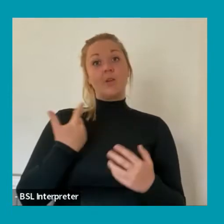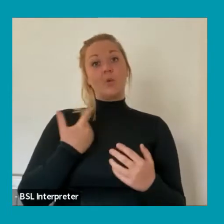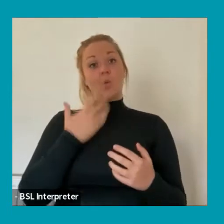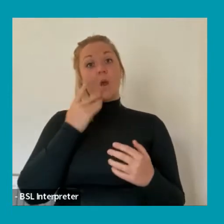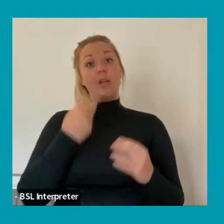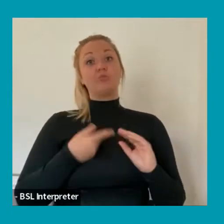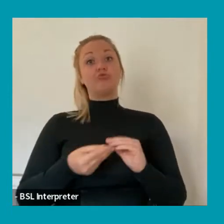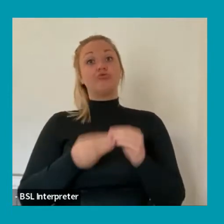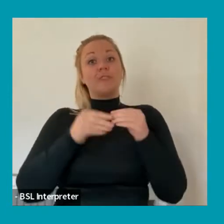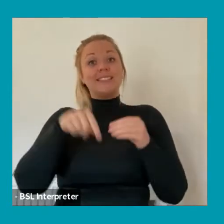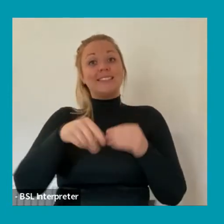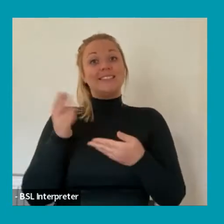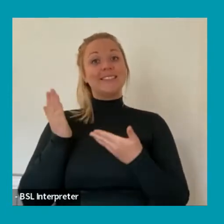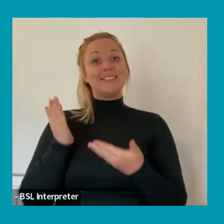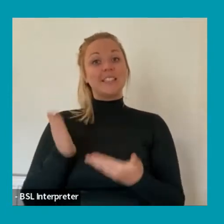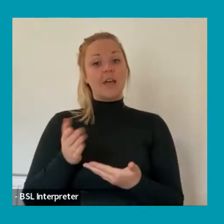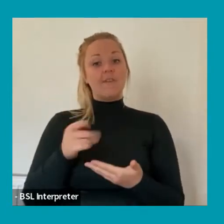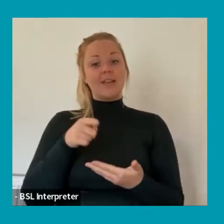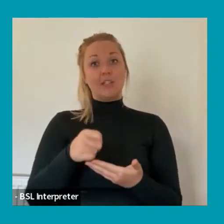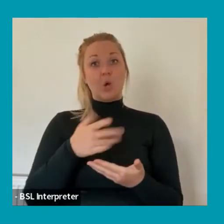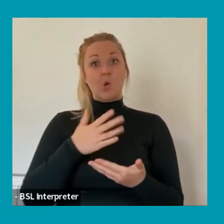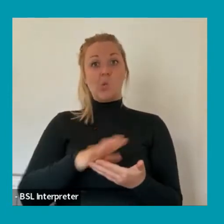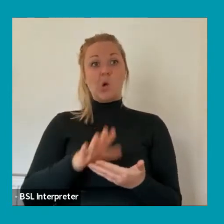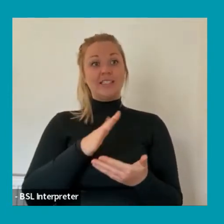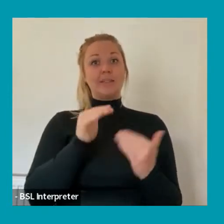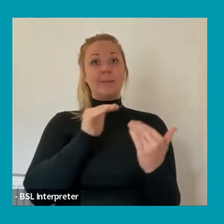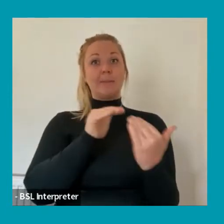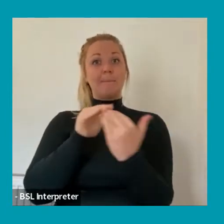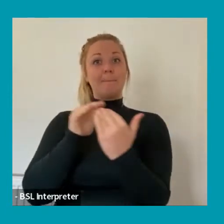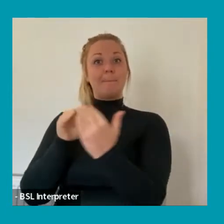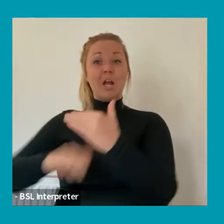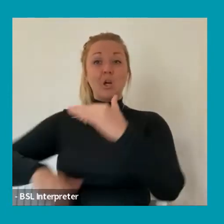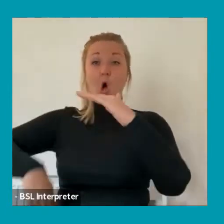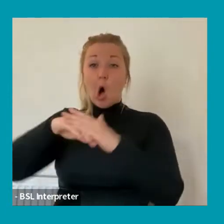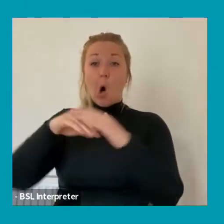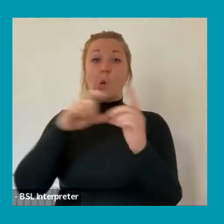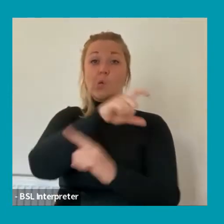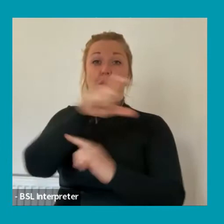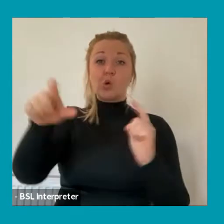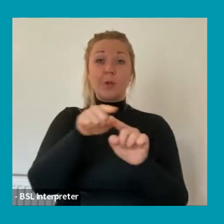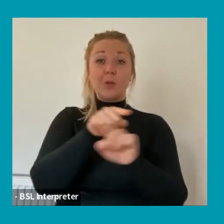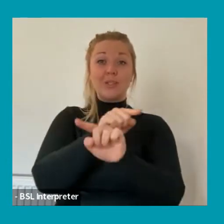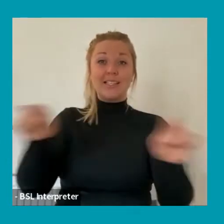is there for the whole community needs to involve the whole community in that decision.